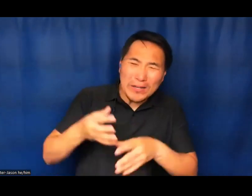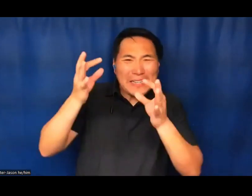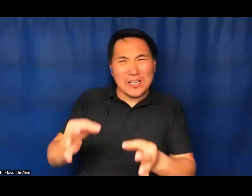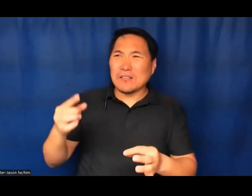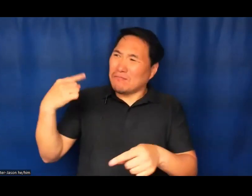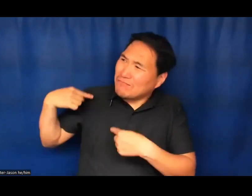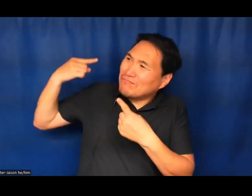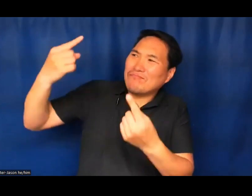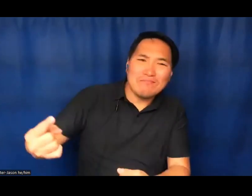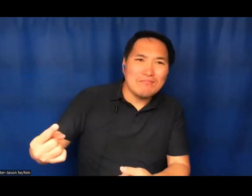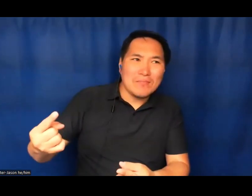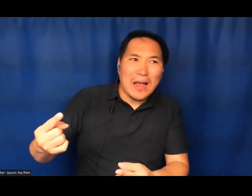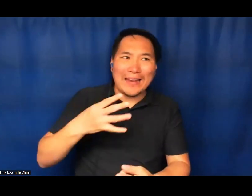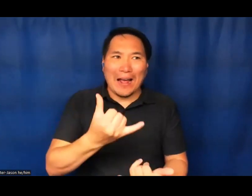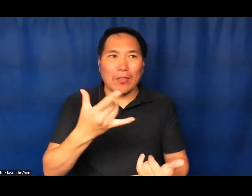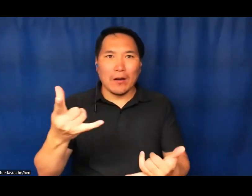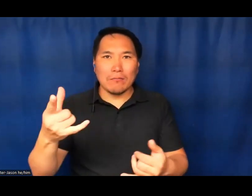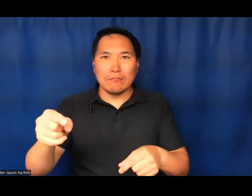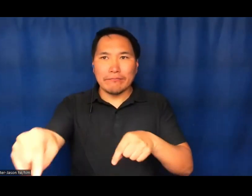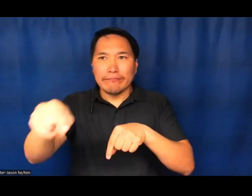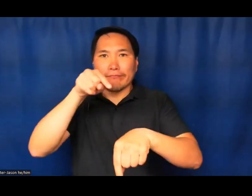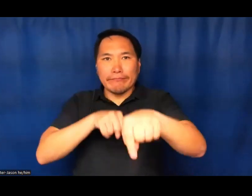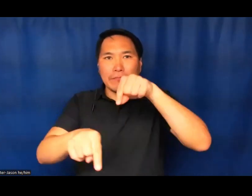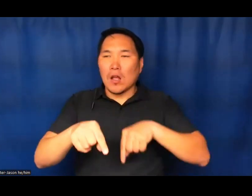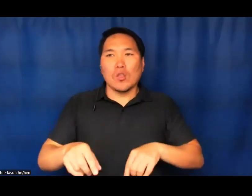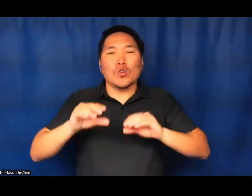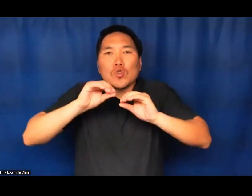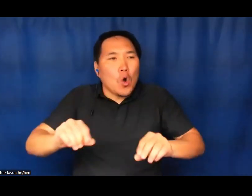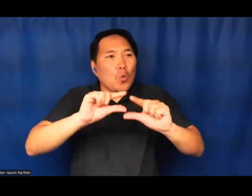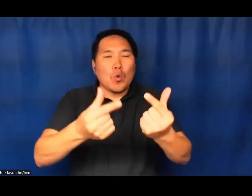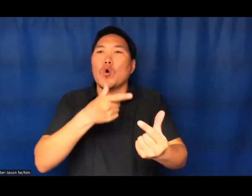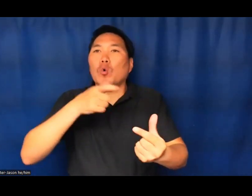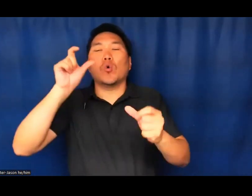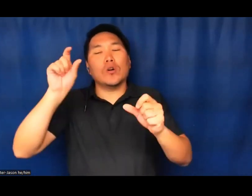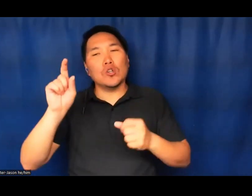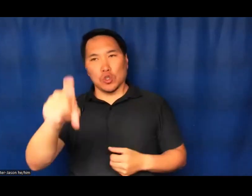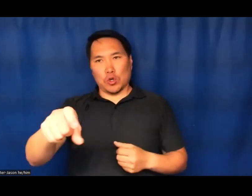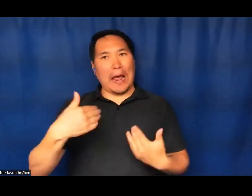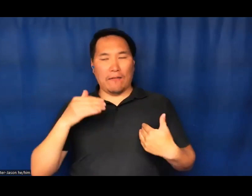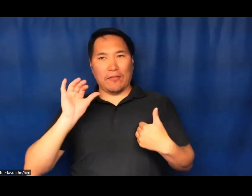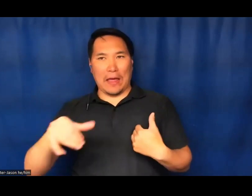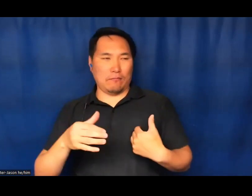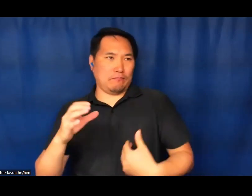No single group of people should be able to cause so much damage in such a short time.